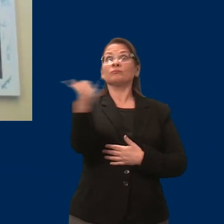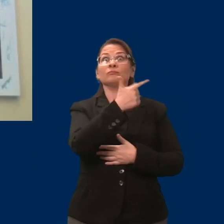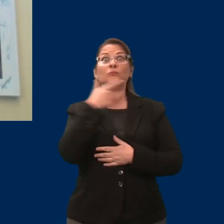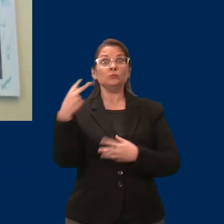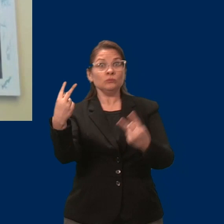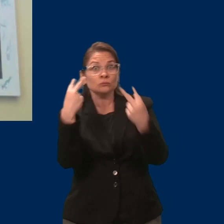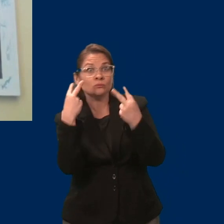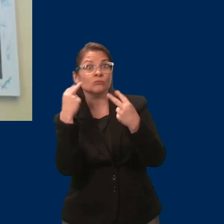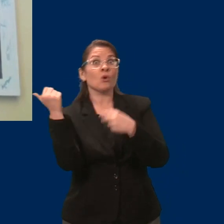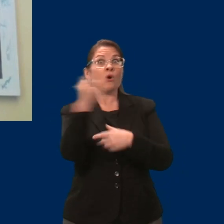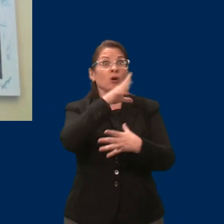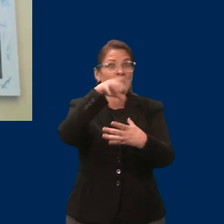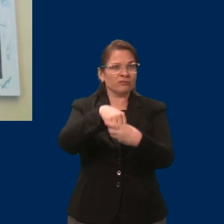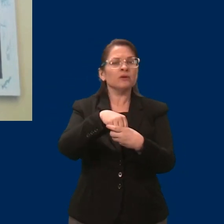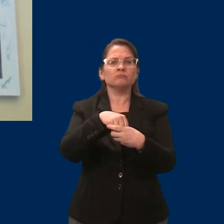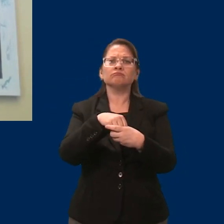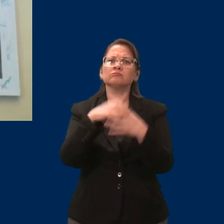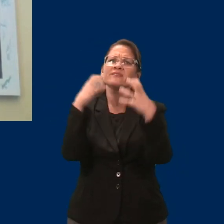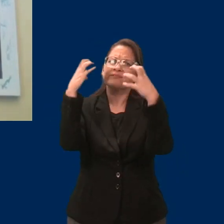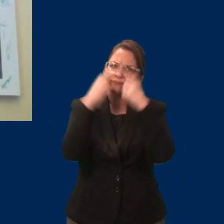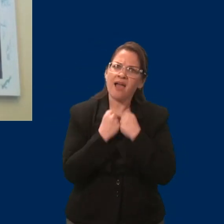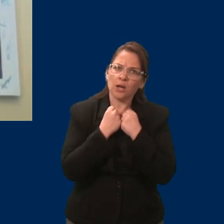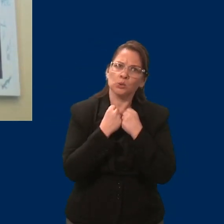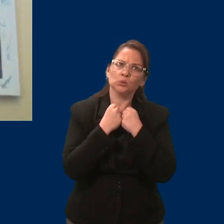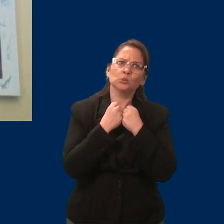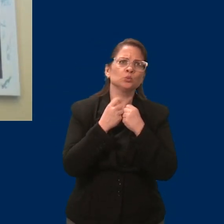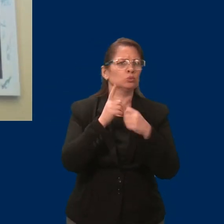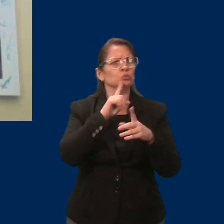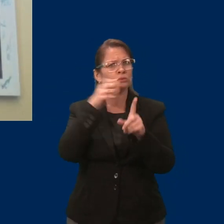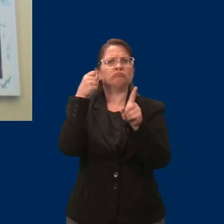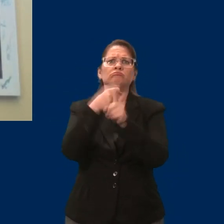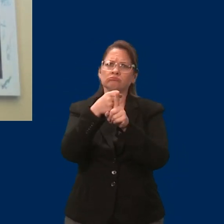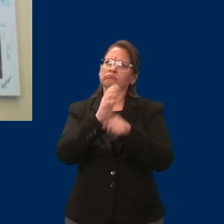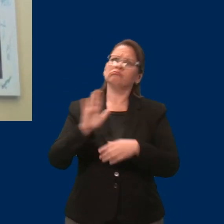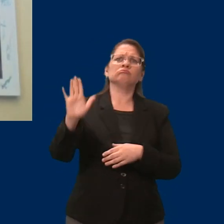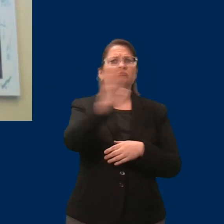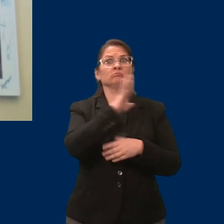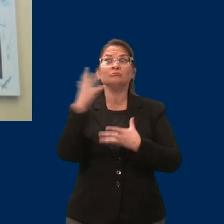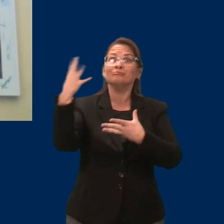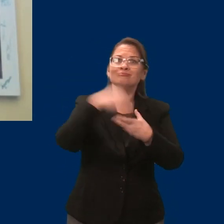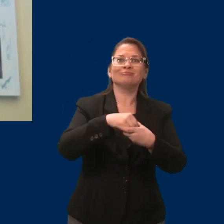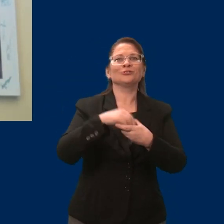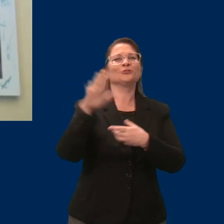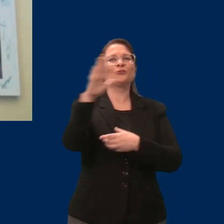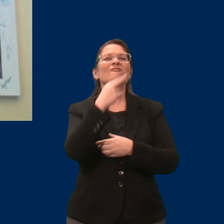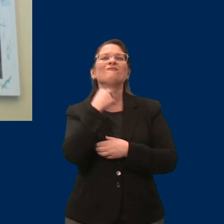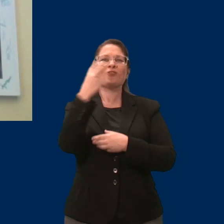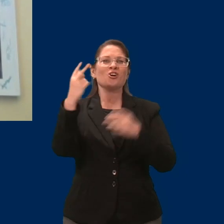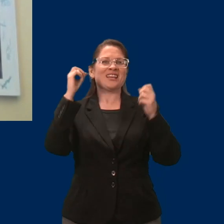and the impact of your voice. Please do not let the conversations stop here.